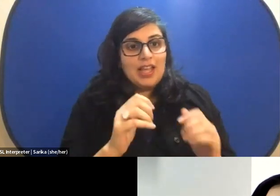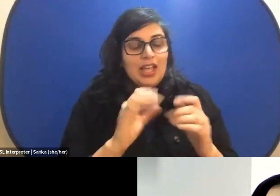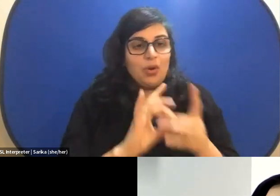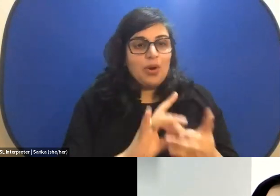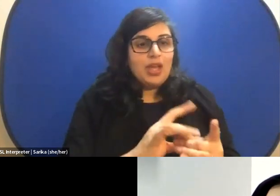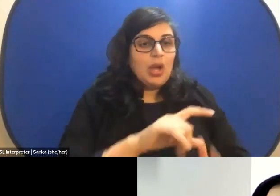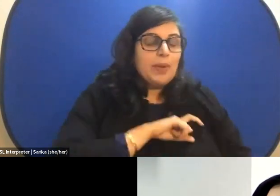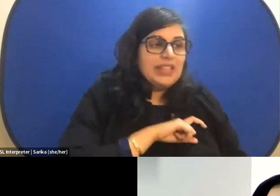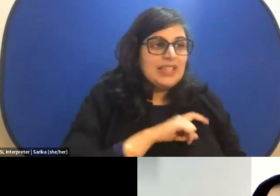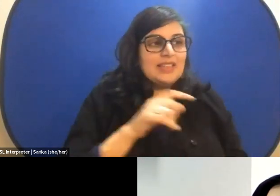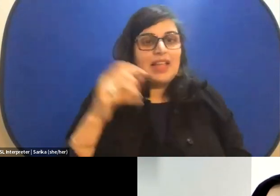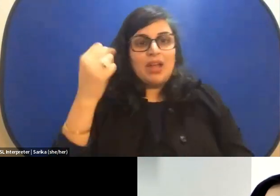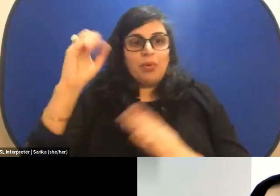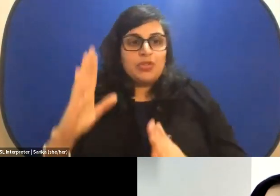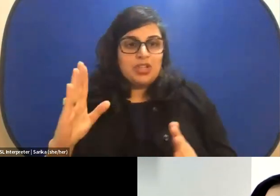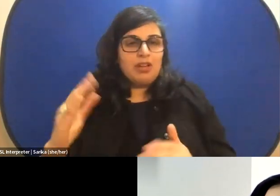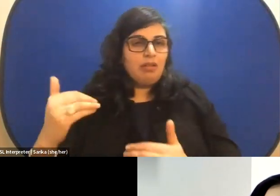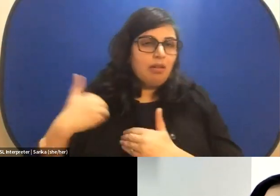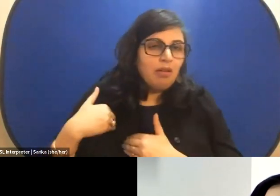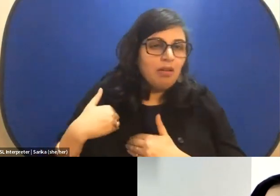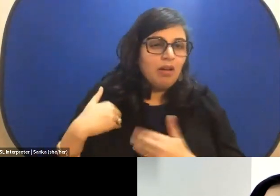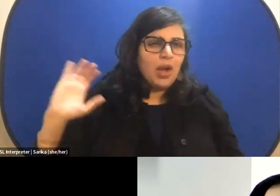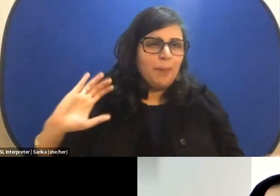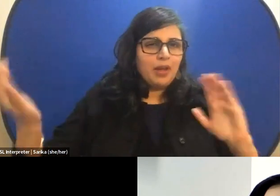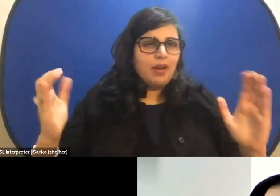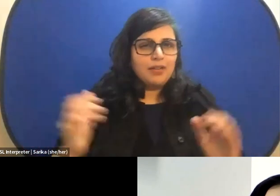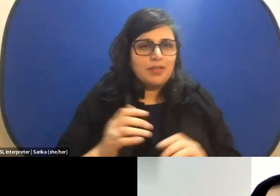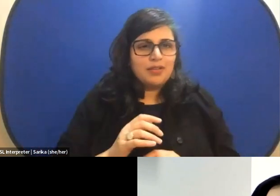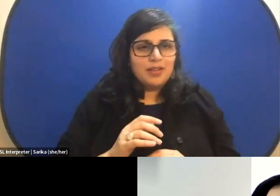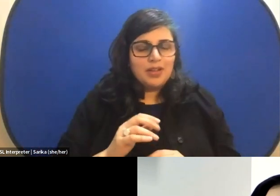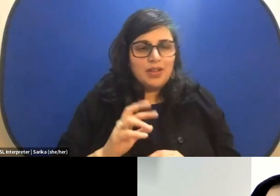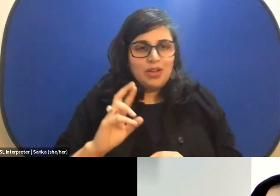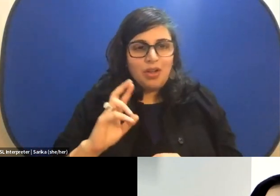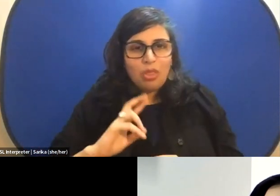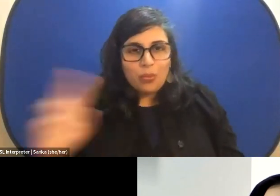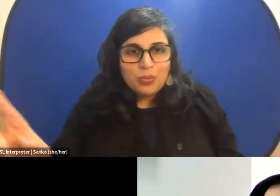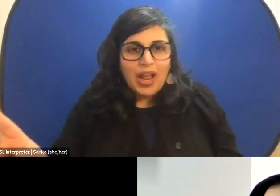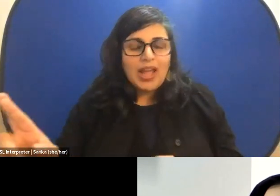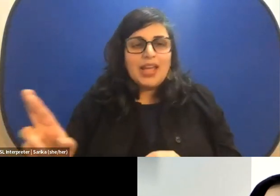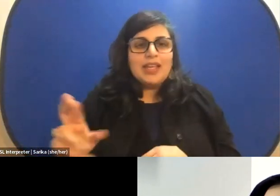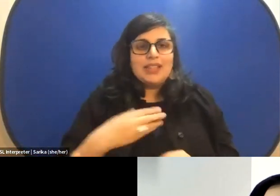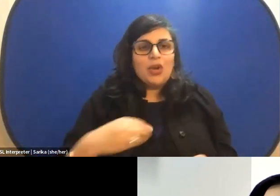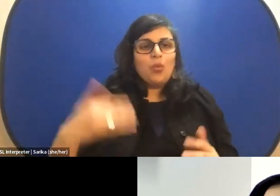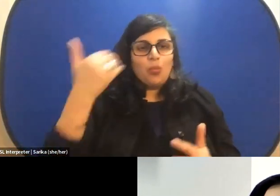the rest of the crowd. I cannot profess to fully understand the relationship police have with protestors